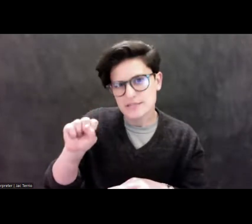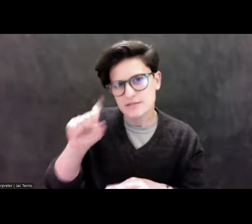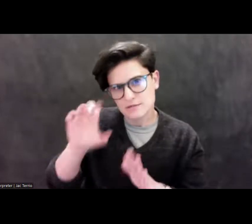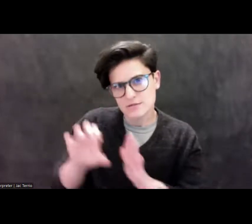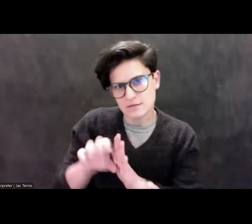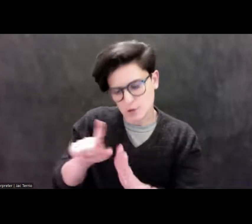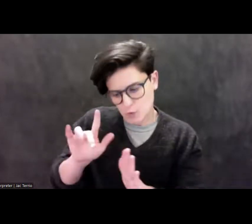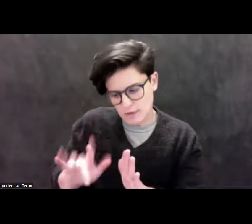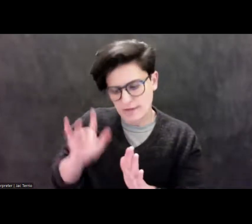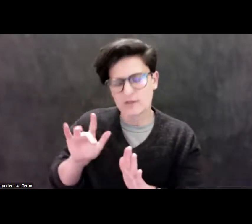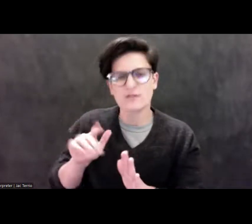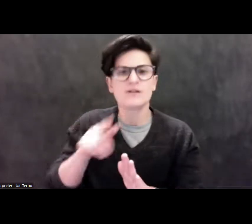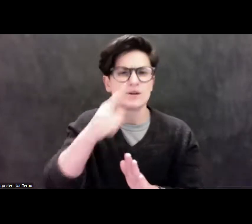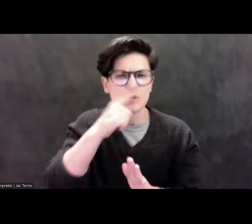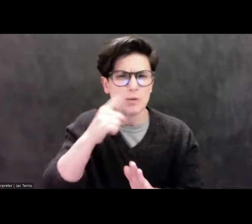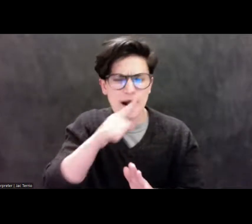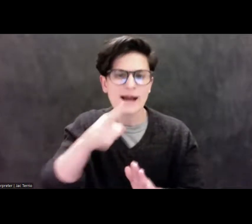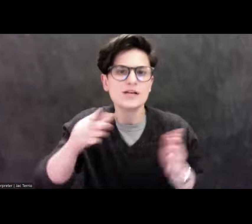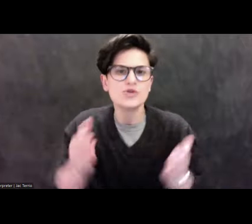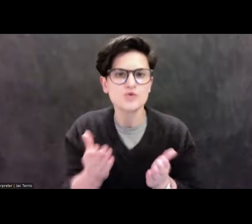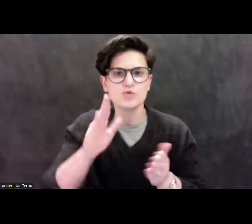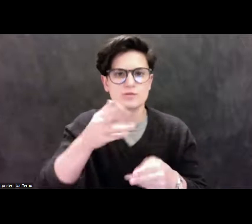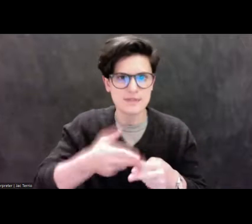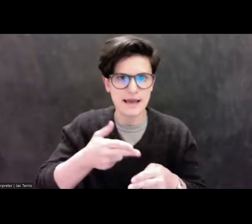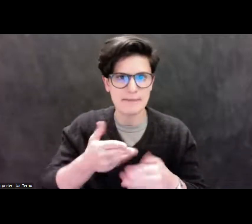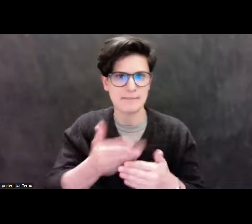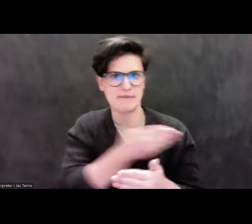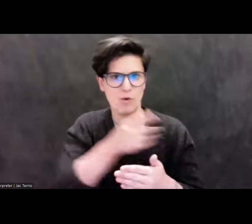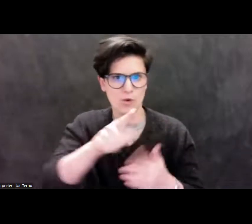before you speak. There will be real time captioning in English.